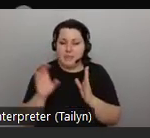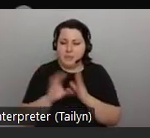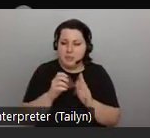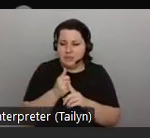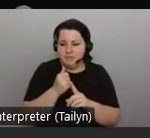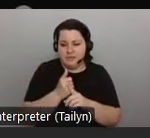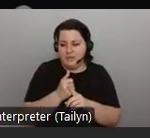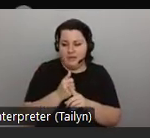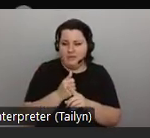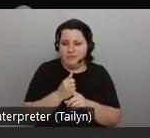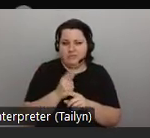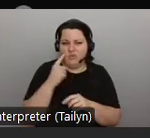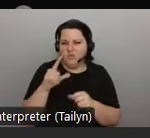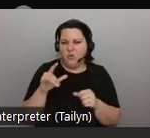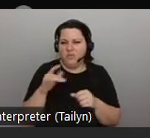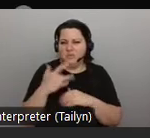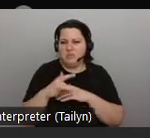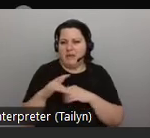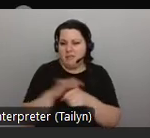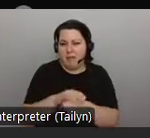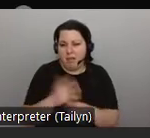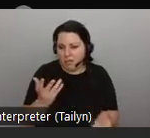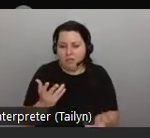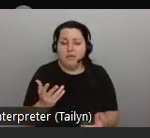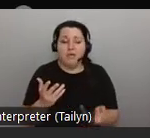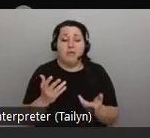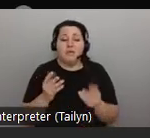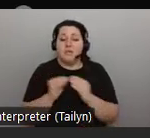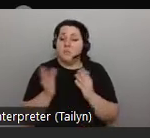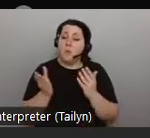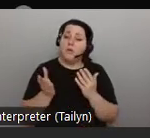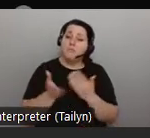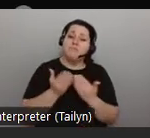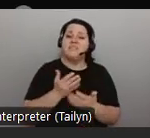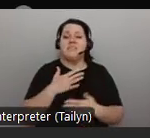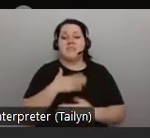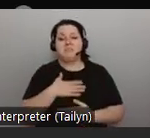That way the user using a screenreader doesn't have to move through any of your descriptive lines or, like, images,